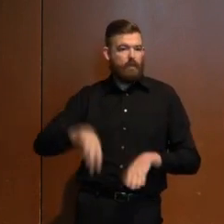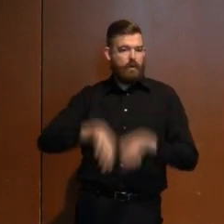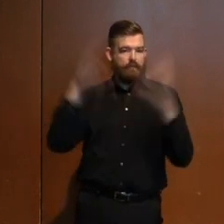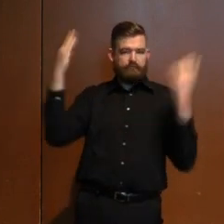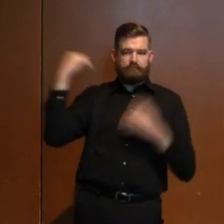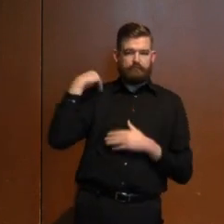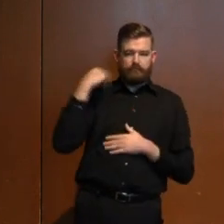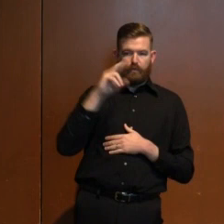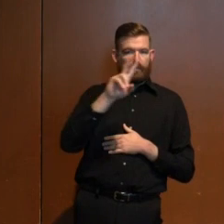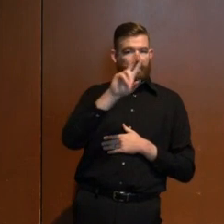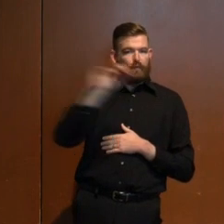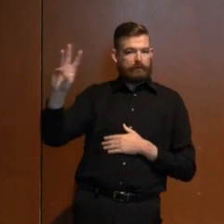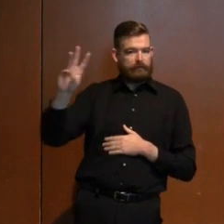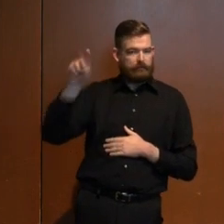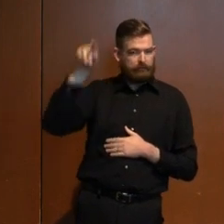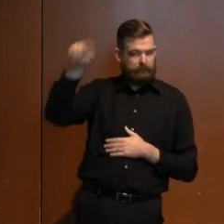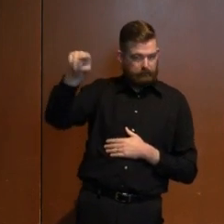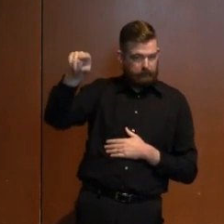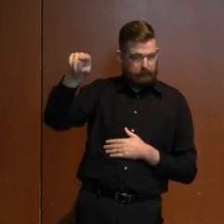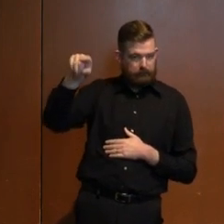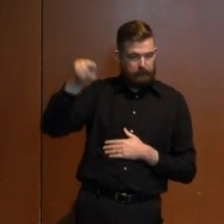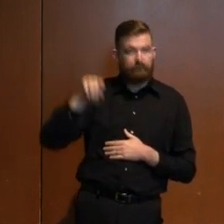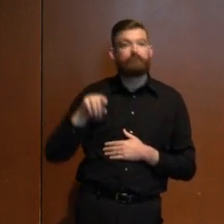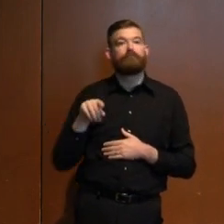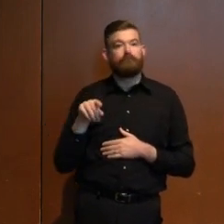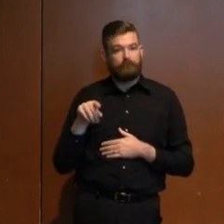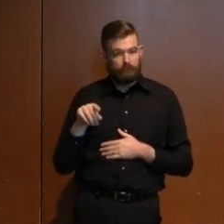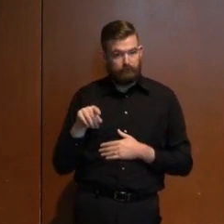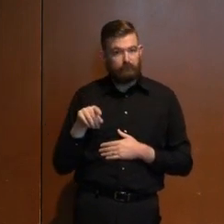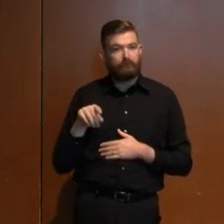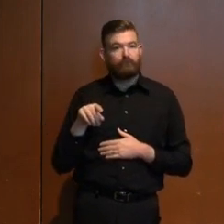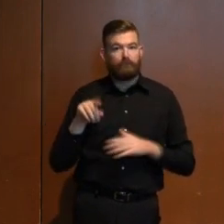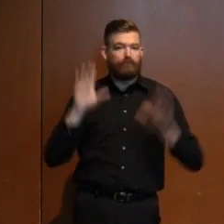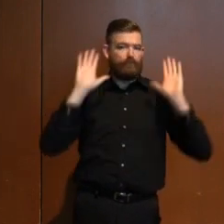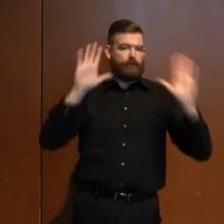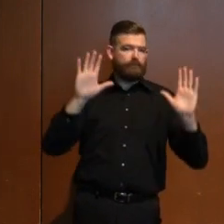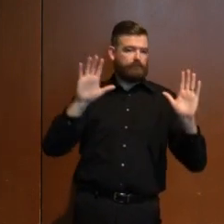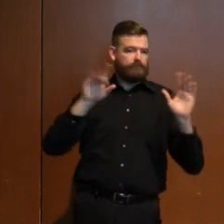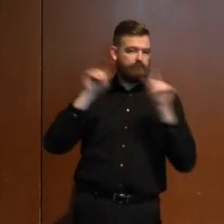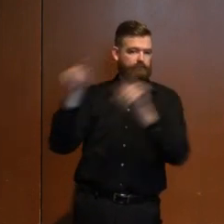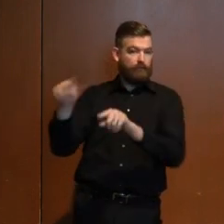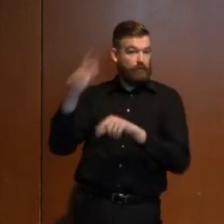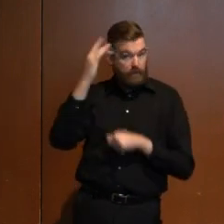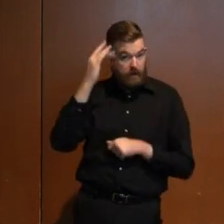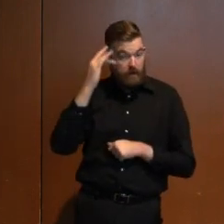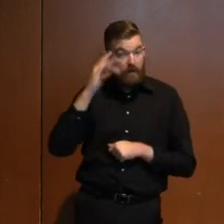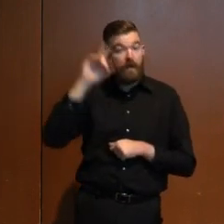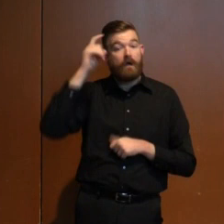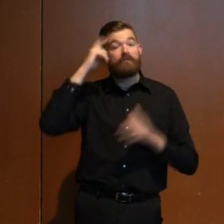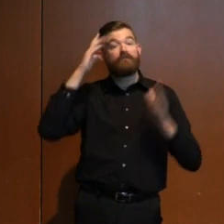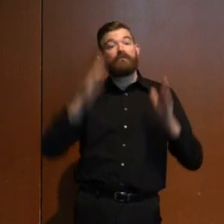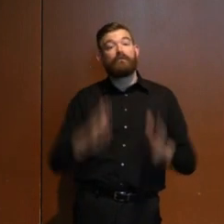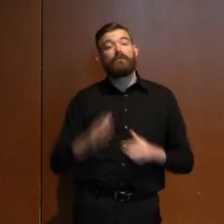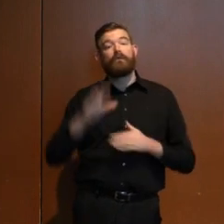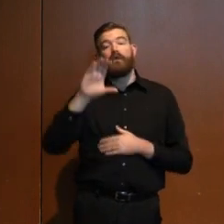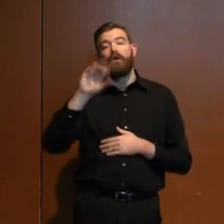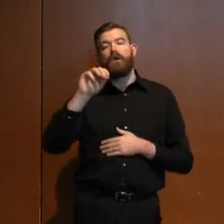INTELLIGENCE CENTER. THE ROCK, WHICH OPENED IN 2006 AND IT'S A GREAT BIPARTISAN